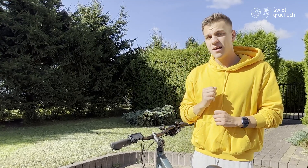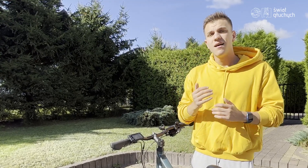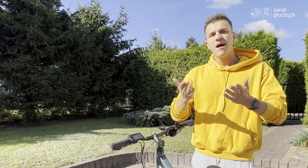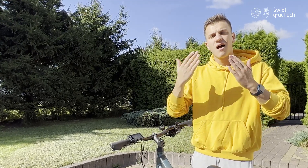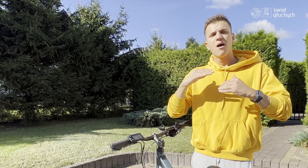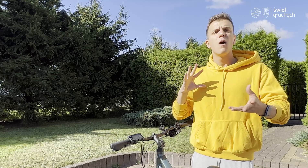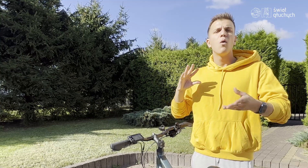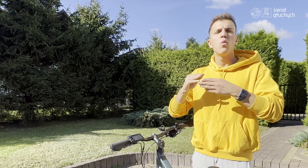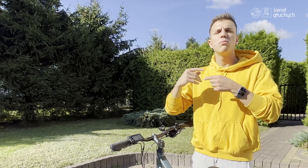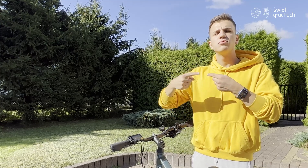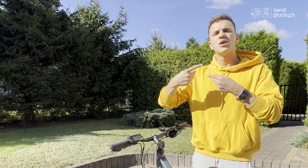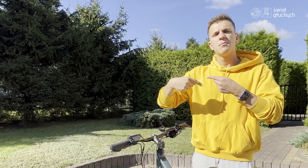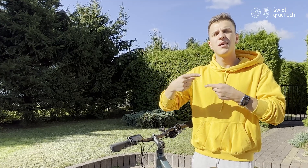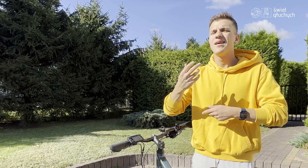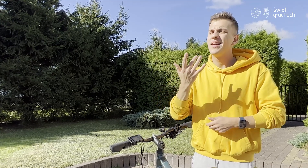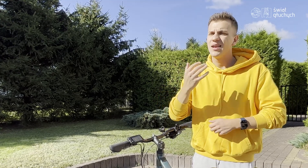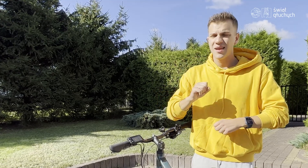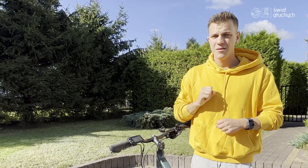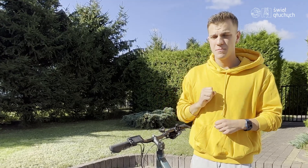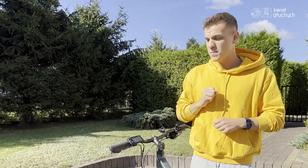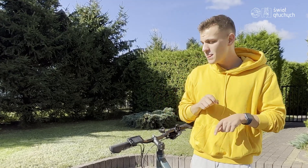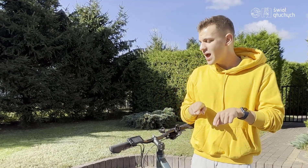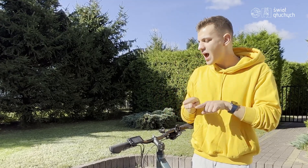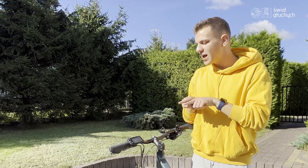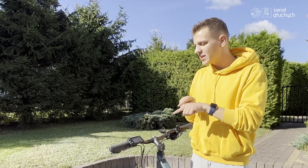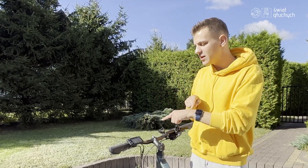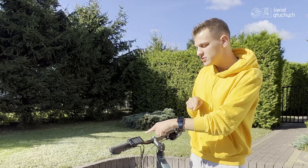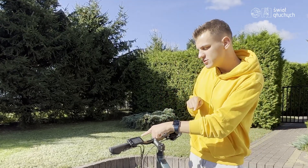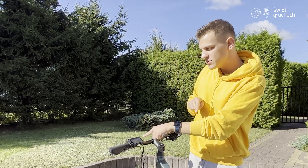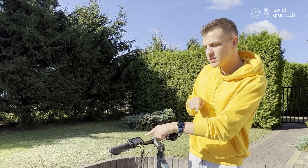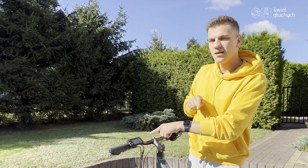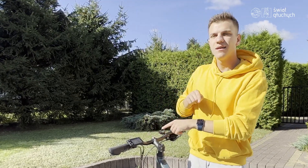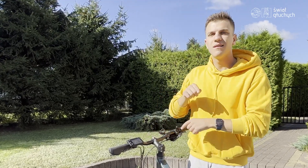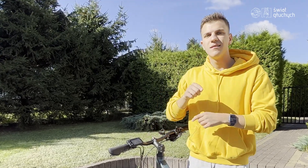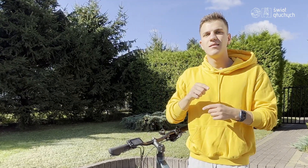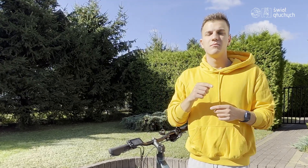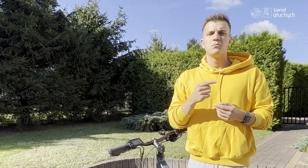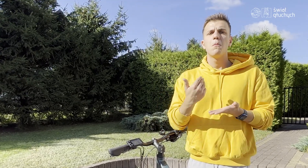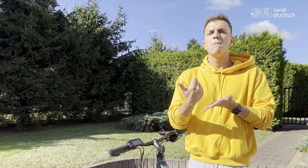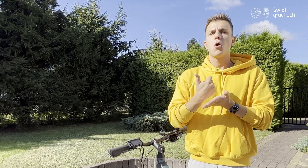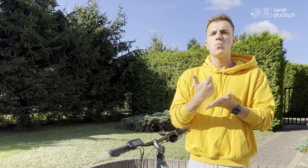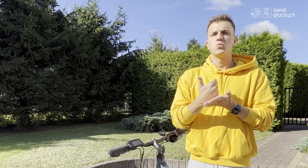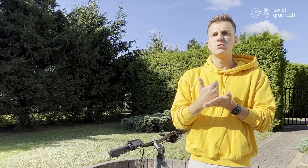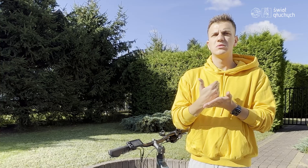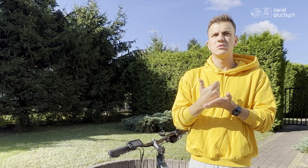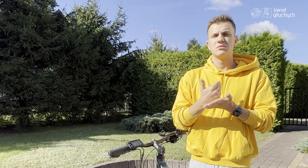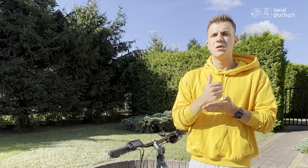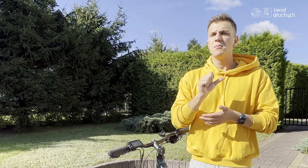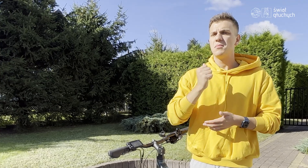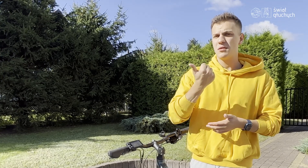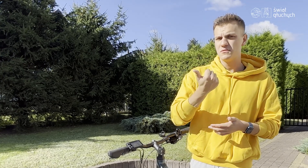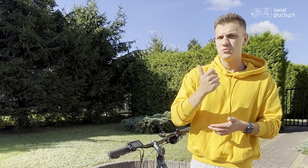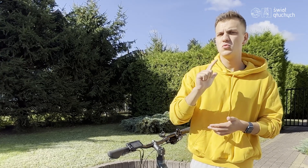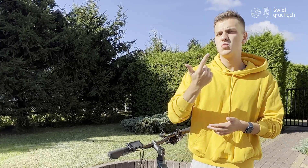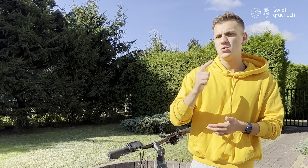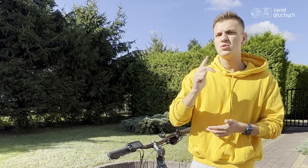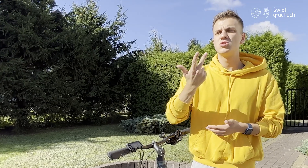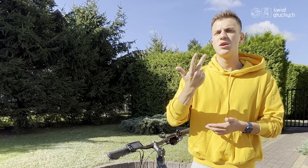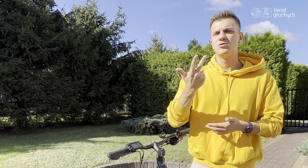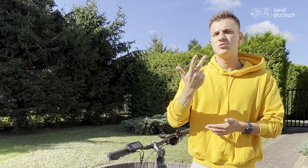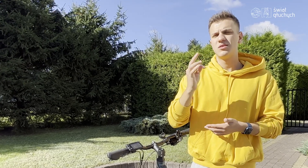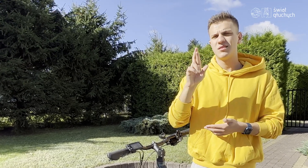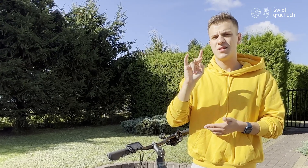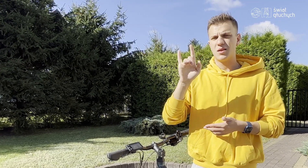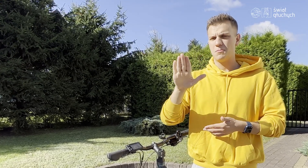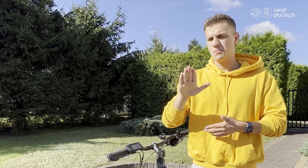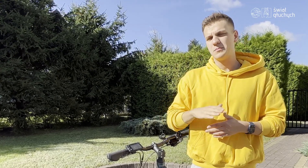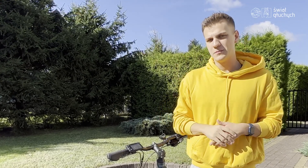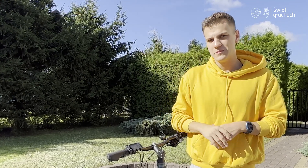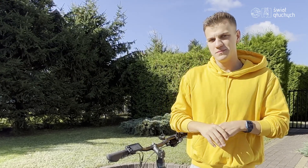the bike's mileage and the current riding mode.